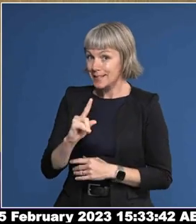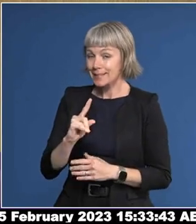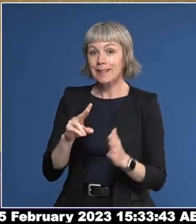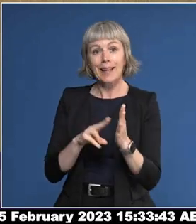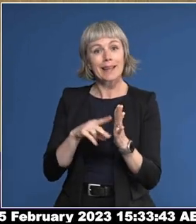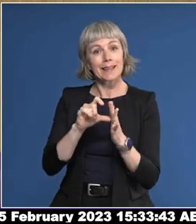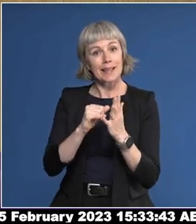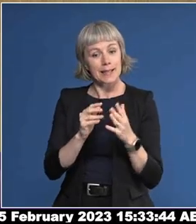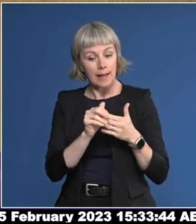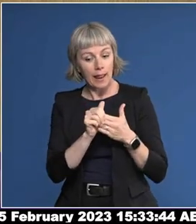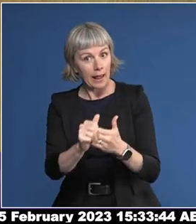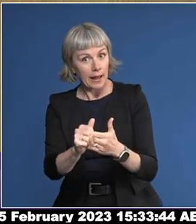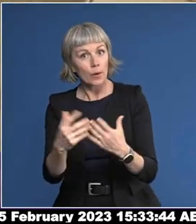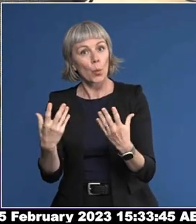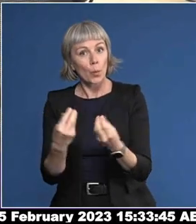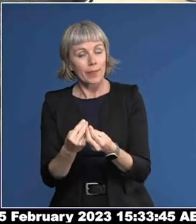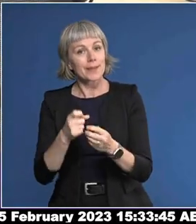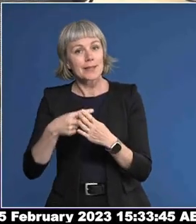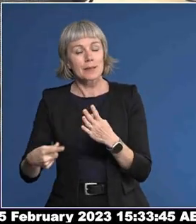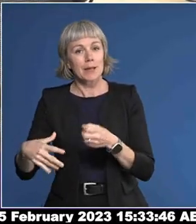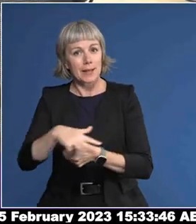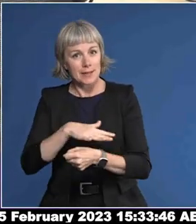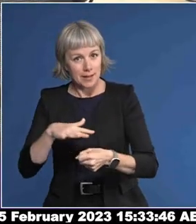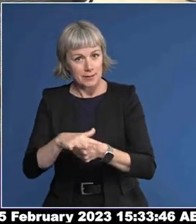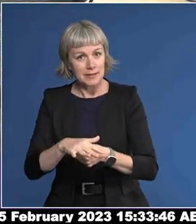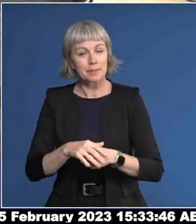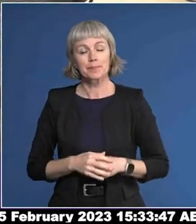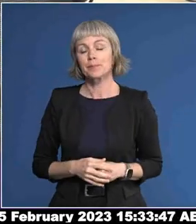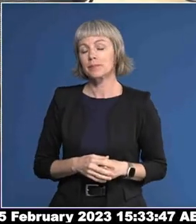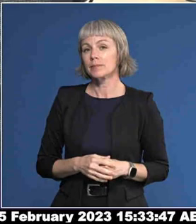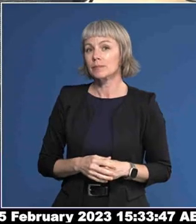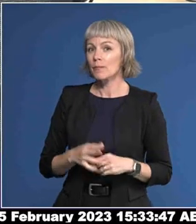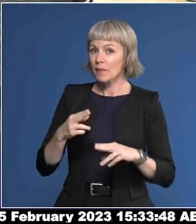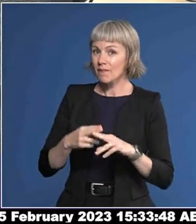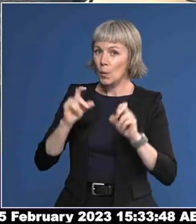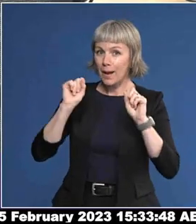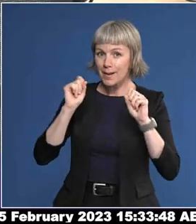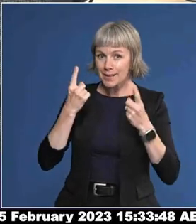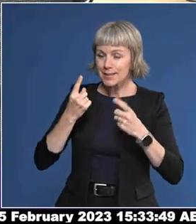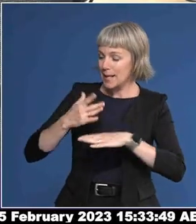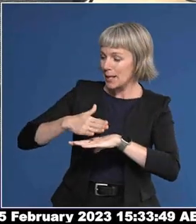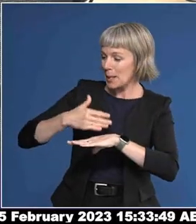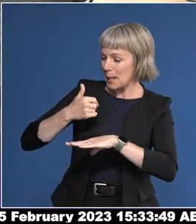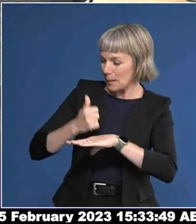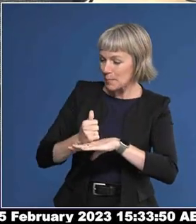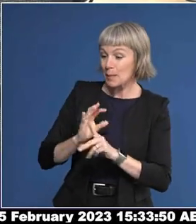disability sector to understand, implement and improve practices which safeguard the